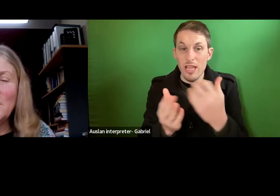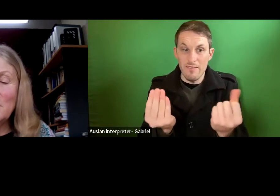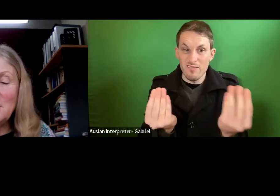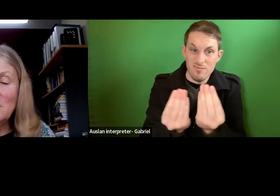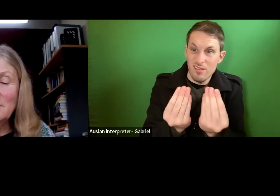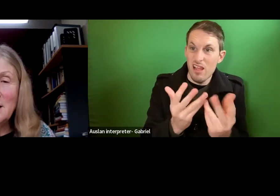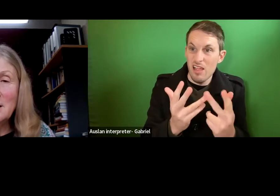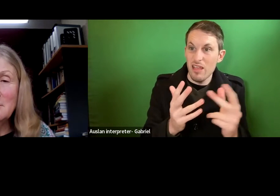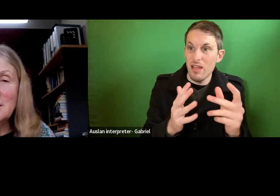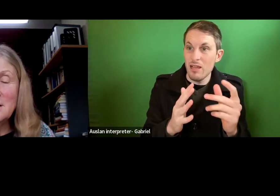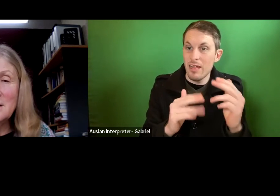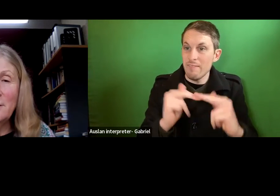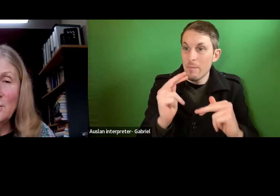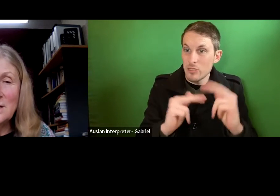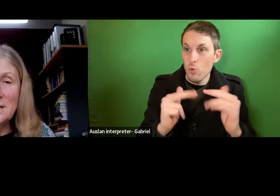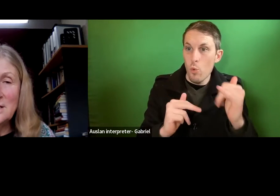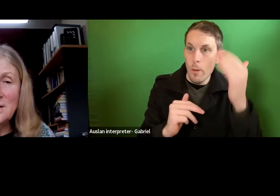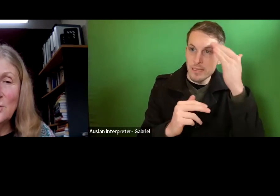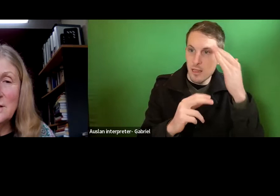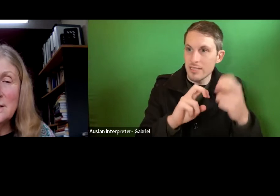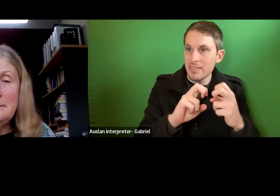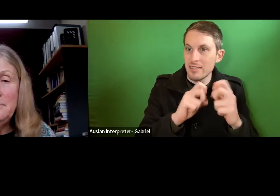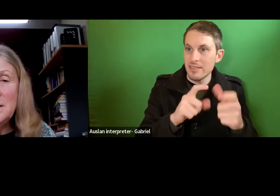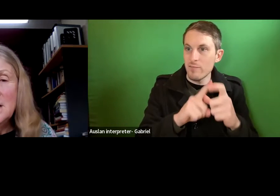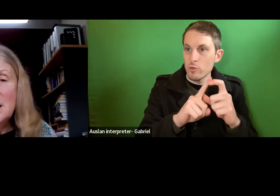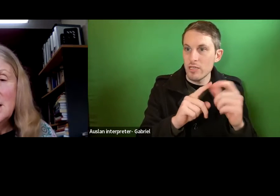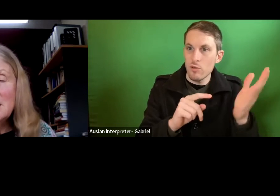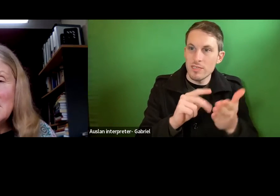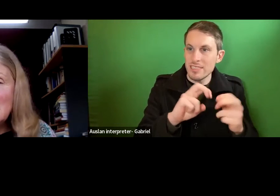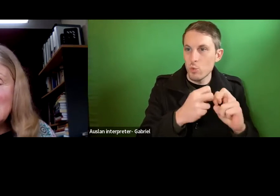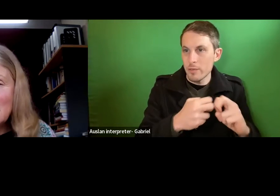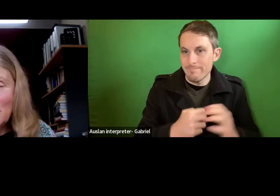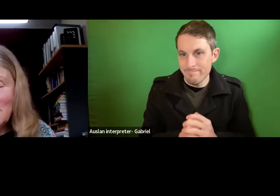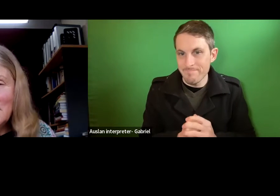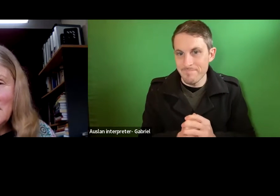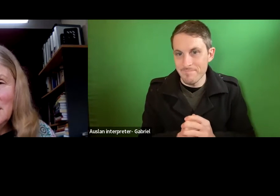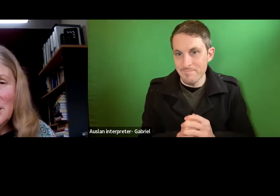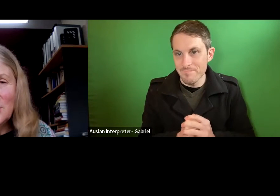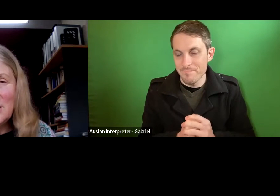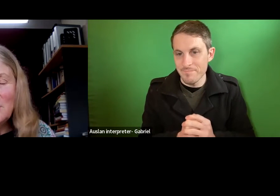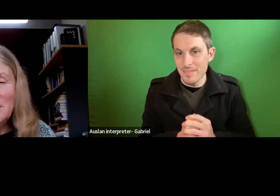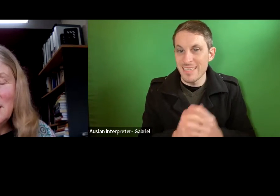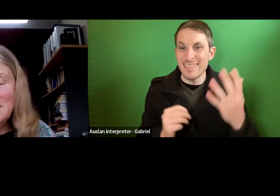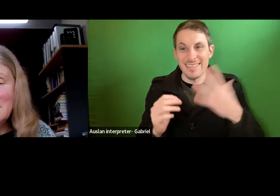or mental difficulties and disorders. It needs to be a clinical judgement that's